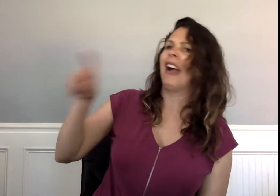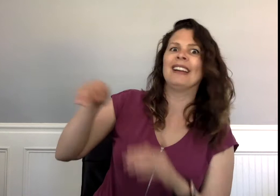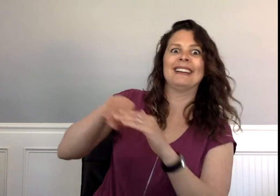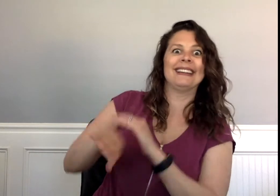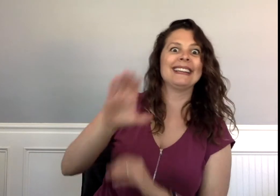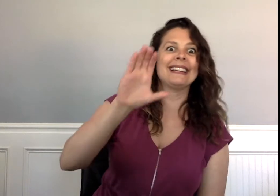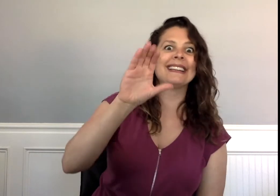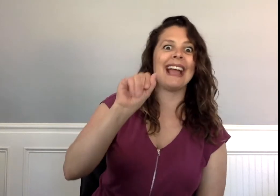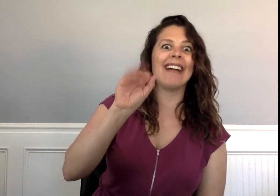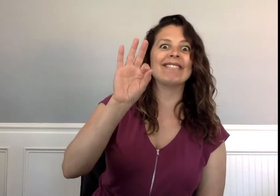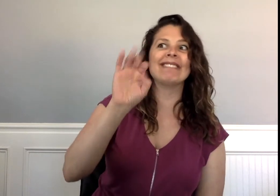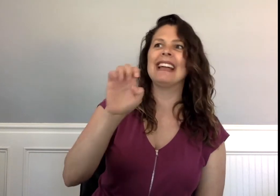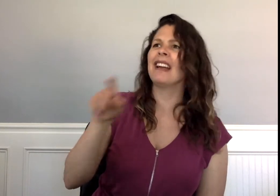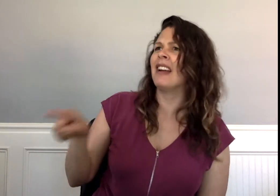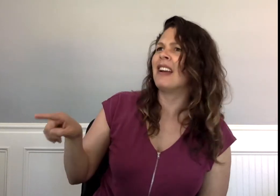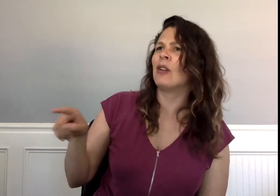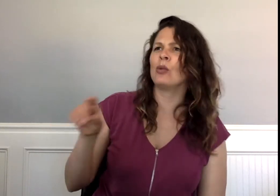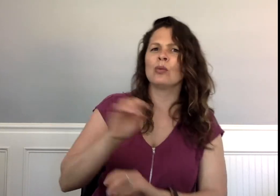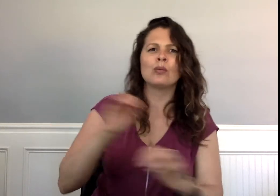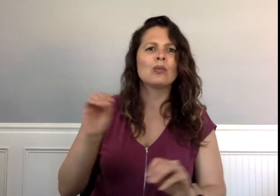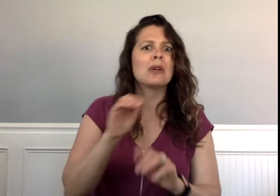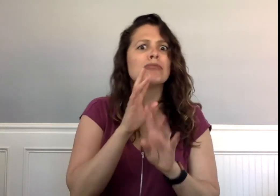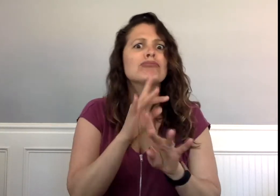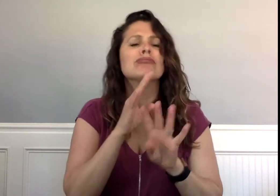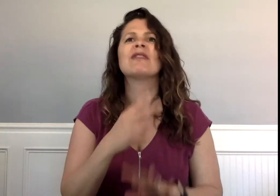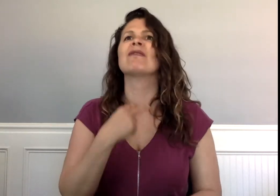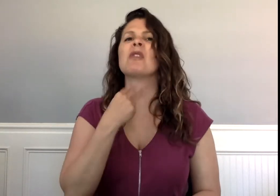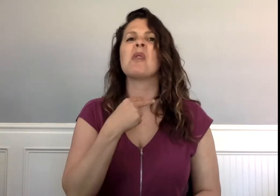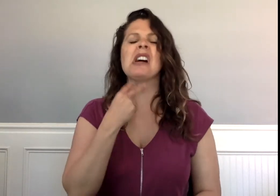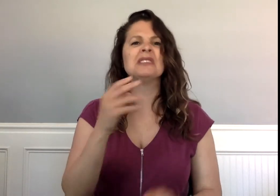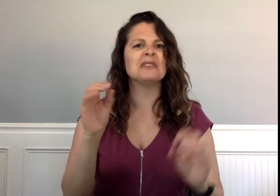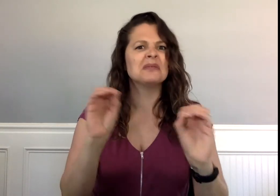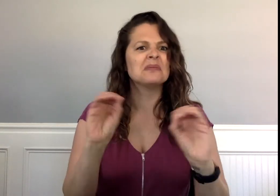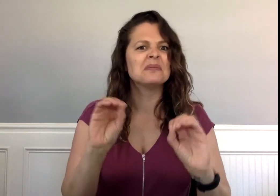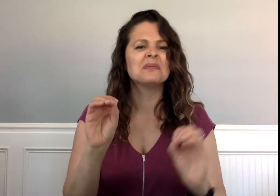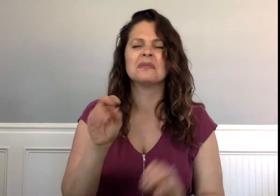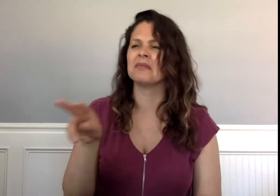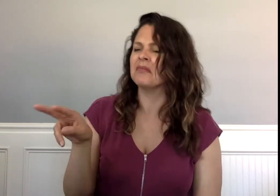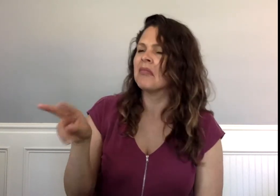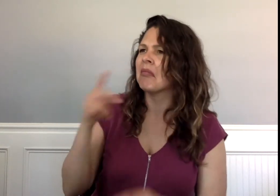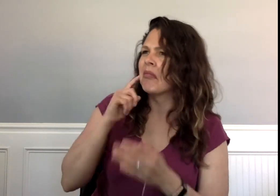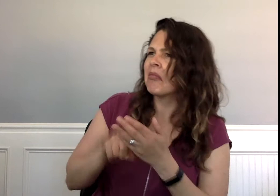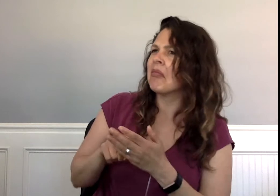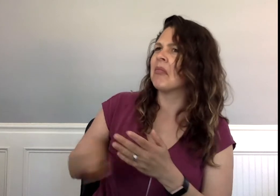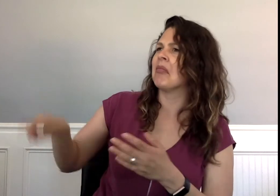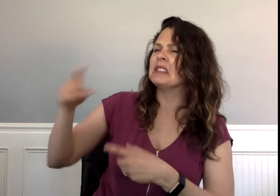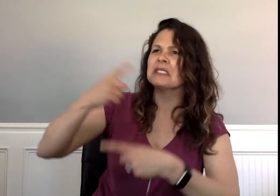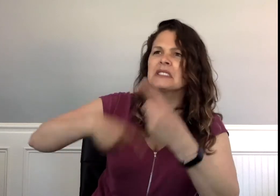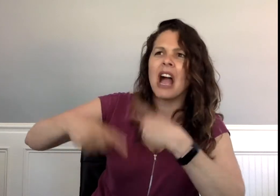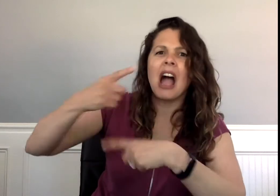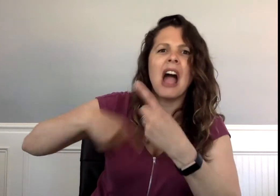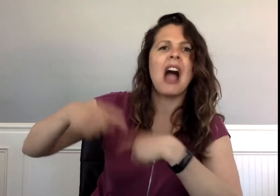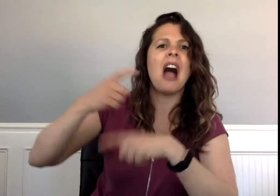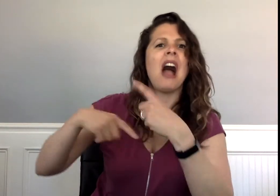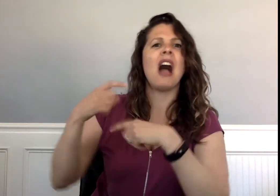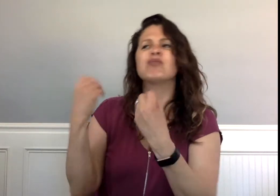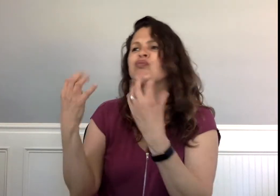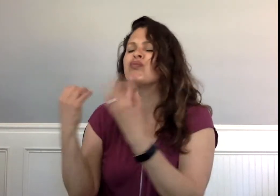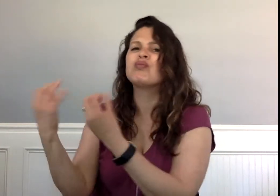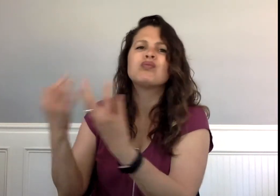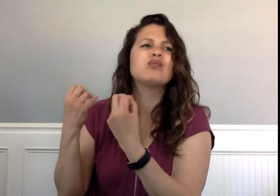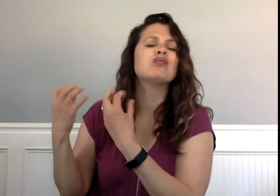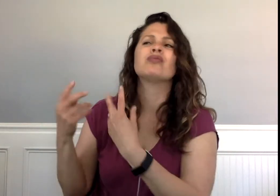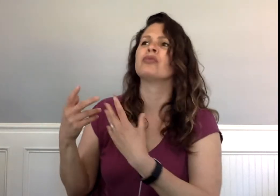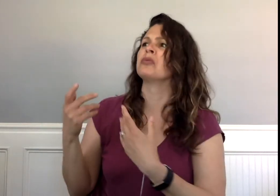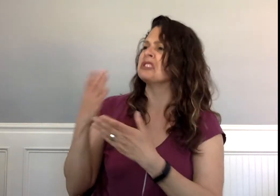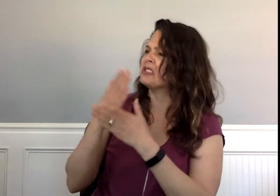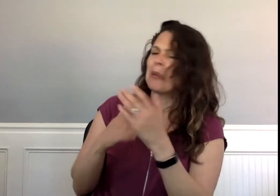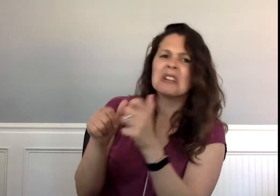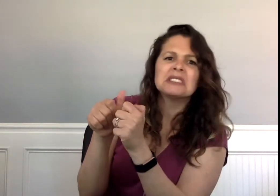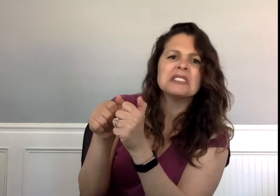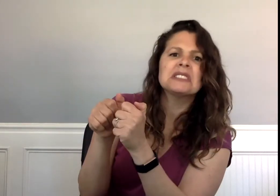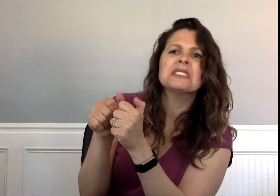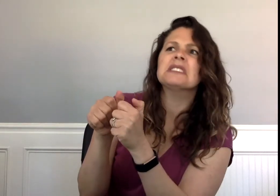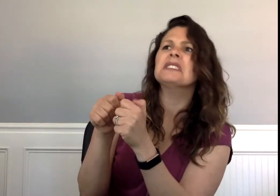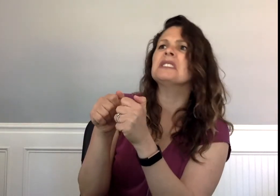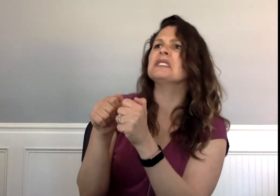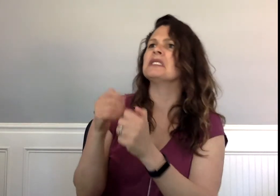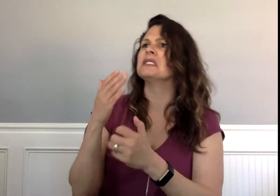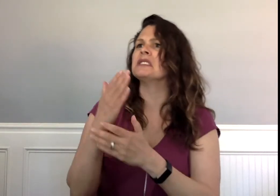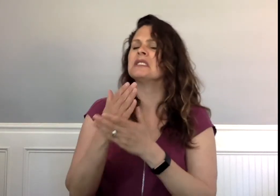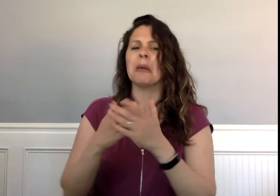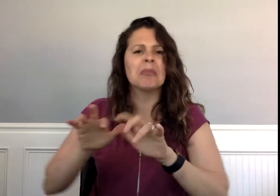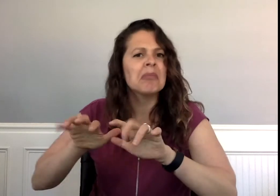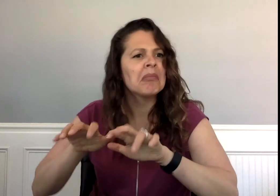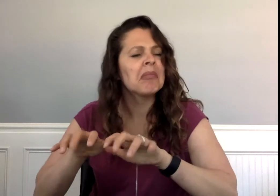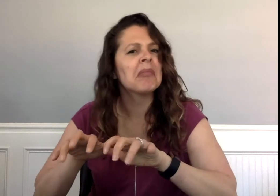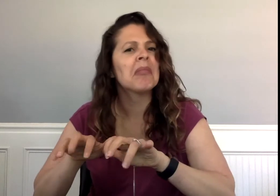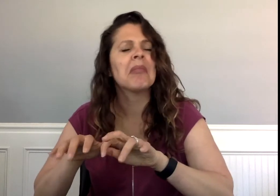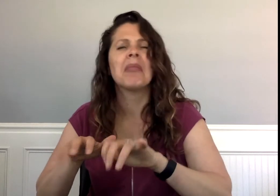No one was talking in the café. Everyone was signing, texting, or tapping on a keyboard.